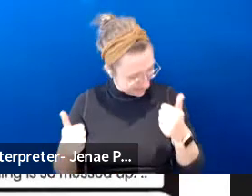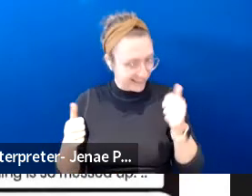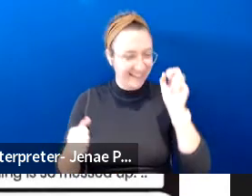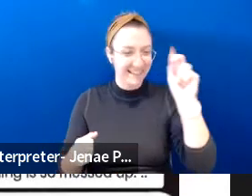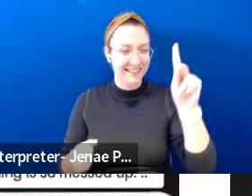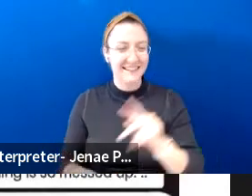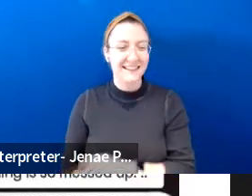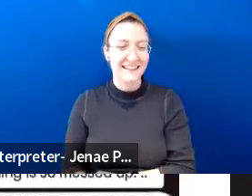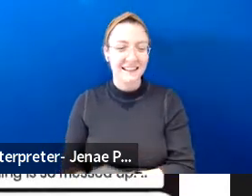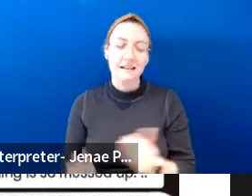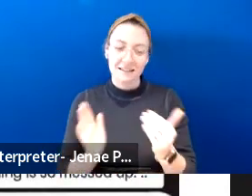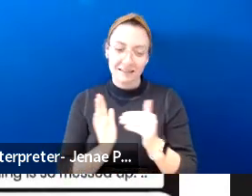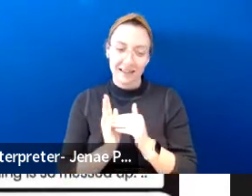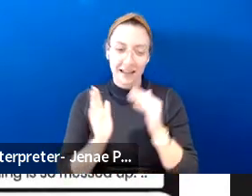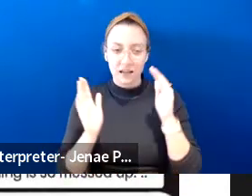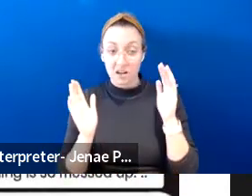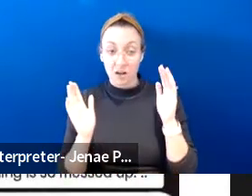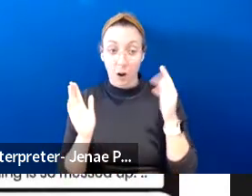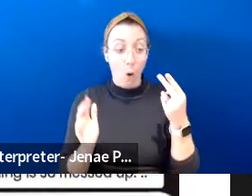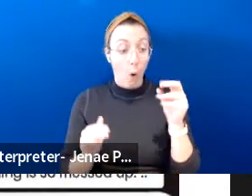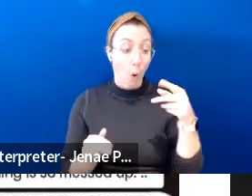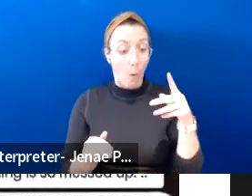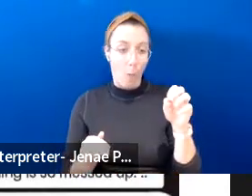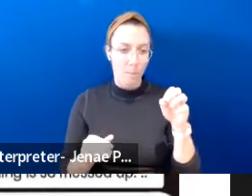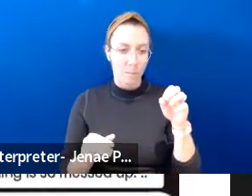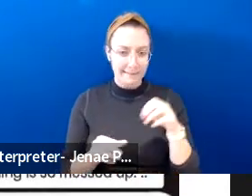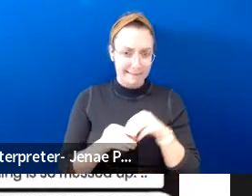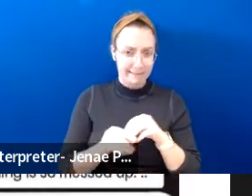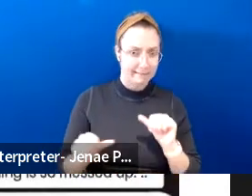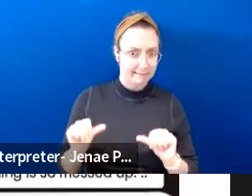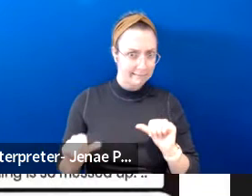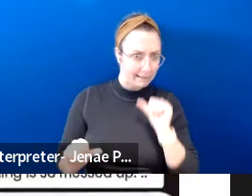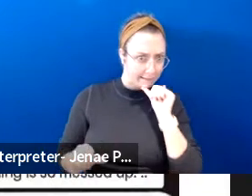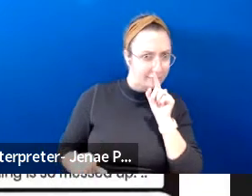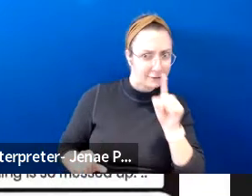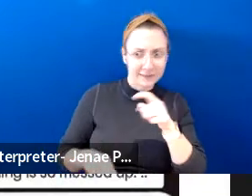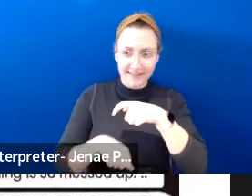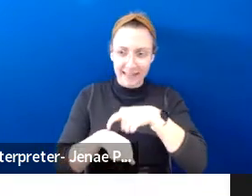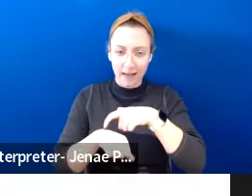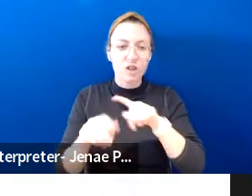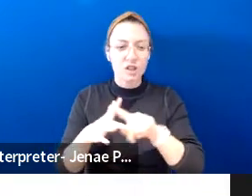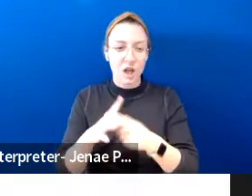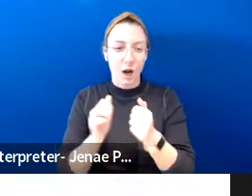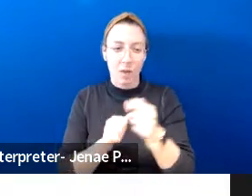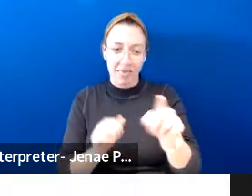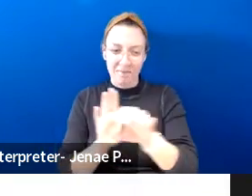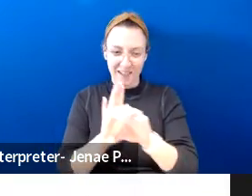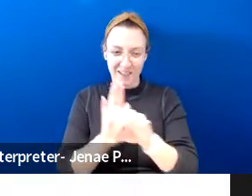So again, hoping uncertain times, I'll start with here with this meme that I found online.